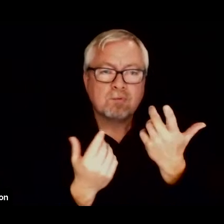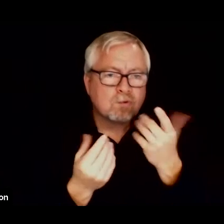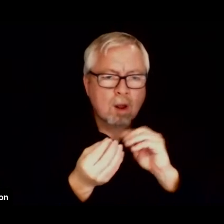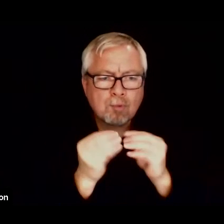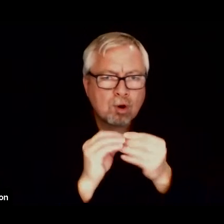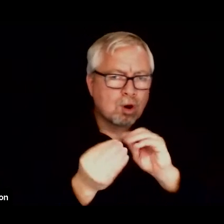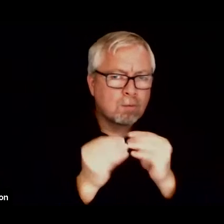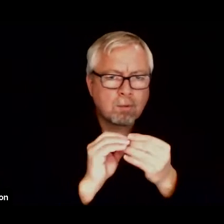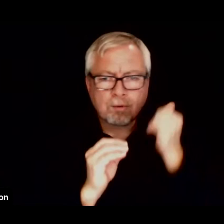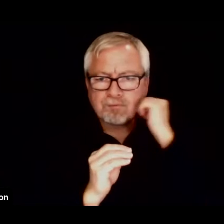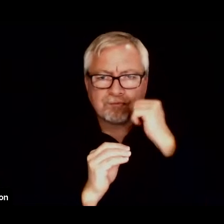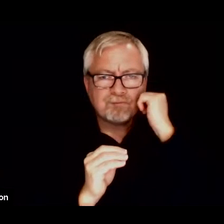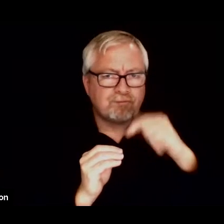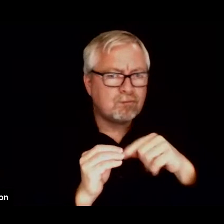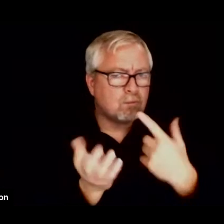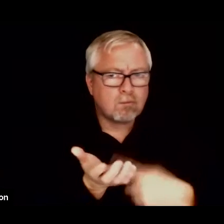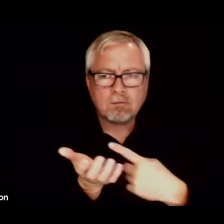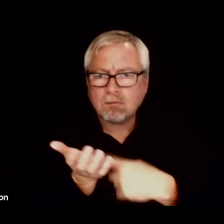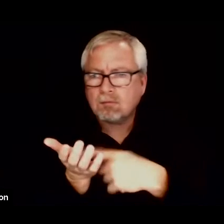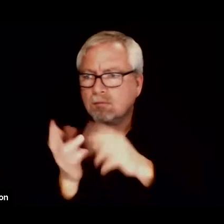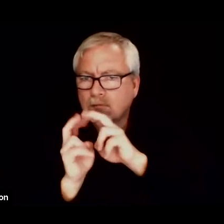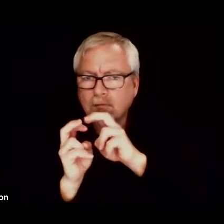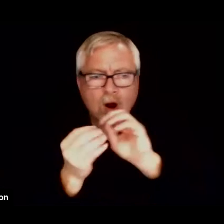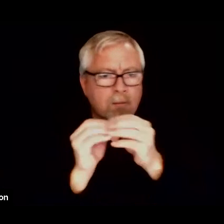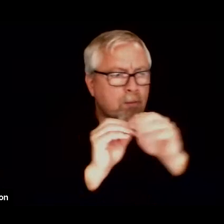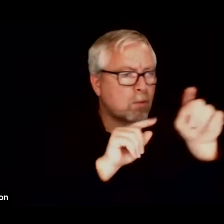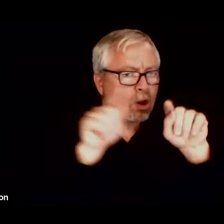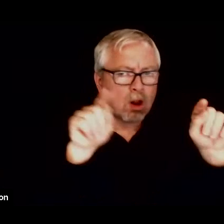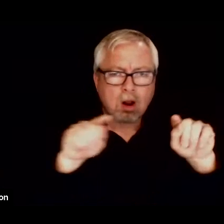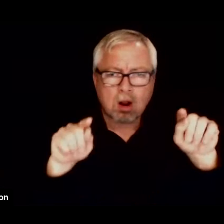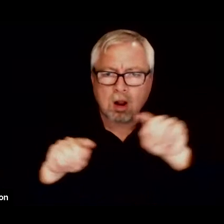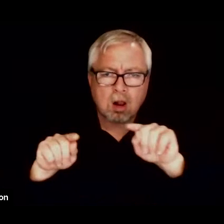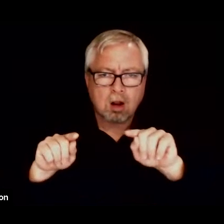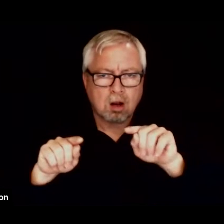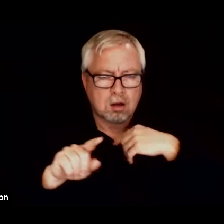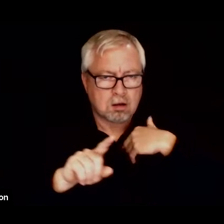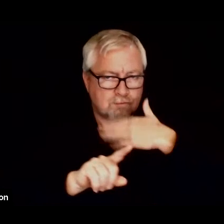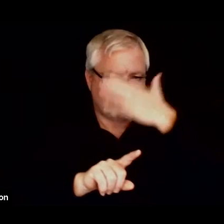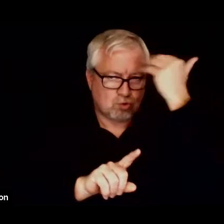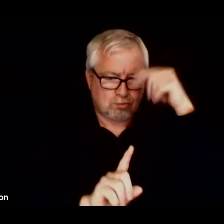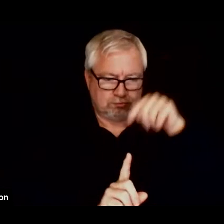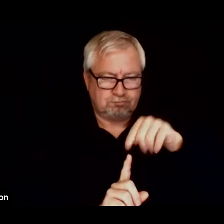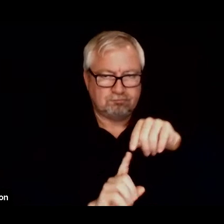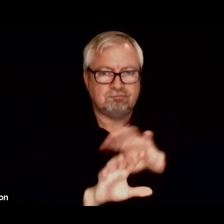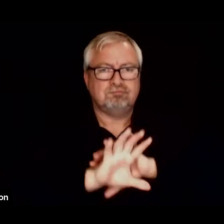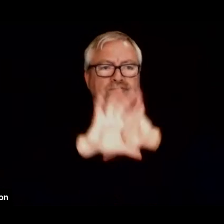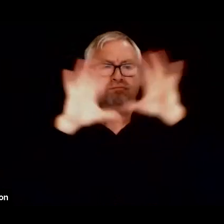easy to kind of lose sight of the broader trends but the really rapid increases in November